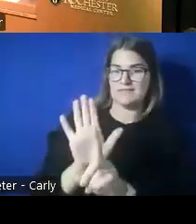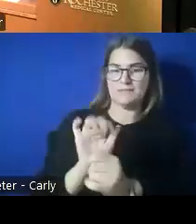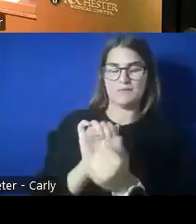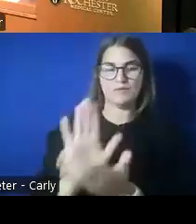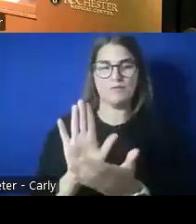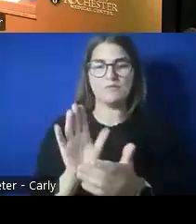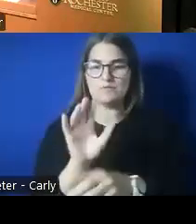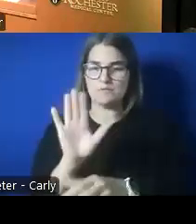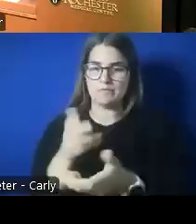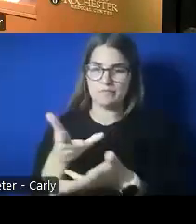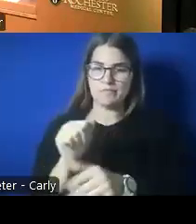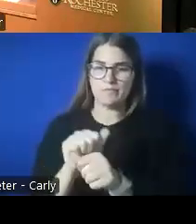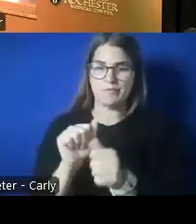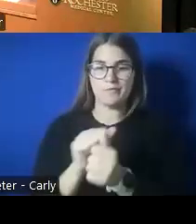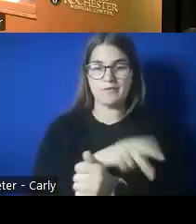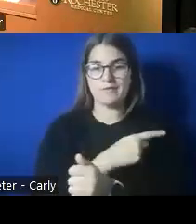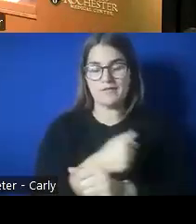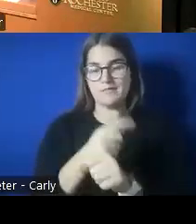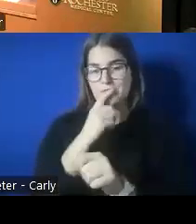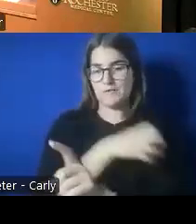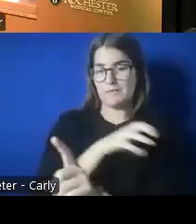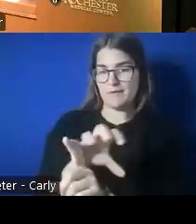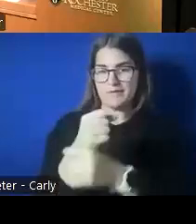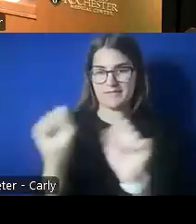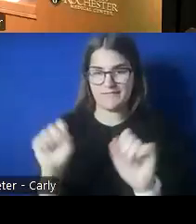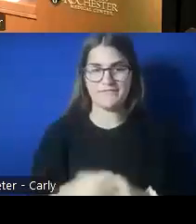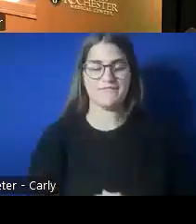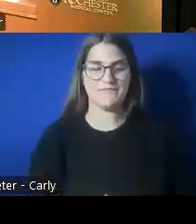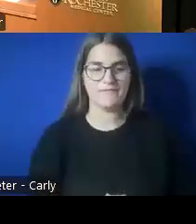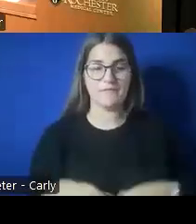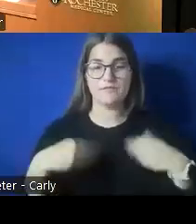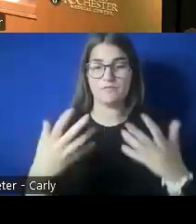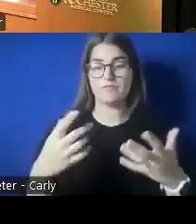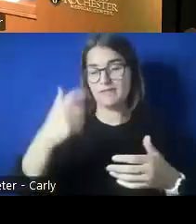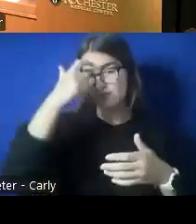patients to work towards empowerment and safety she provides trauma Focus therapy and is trained